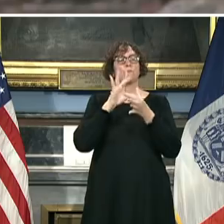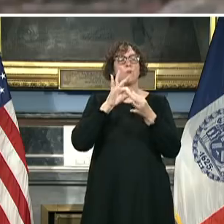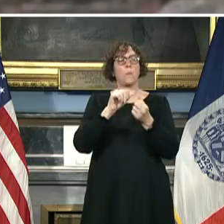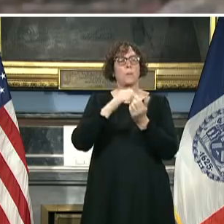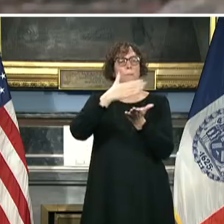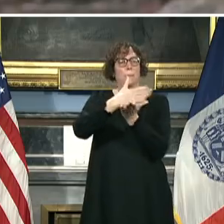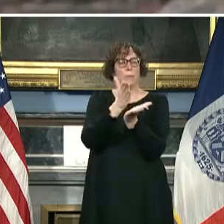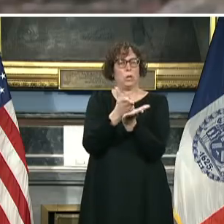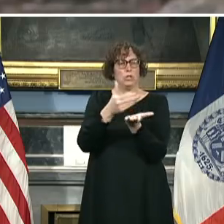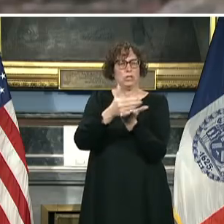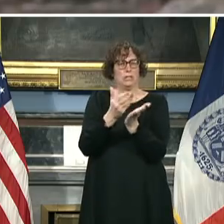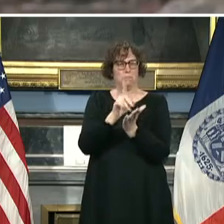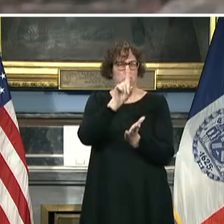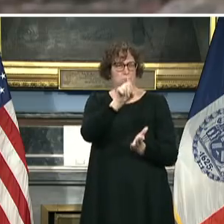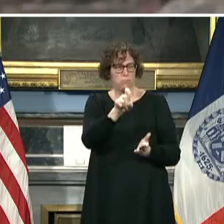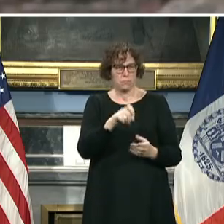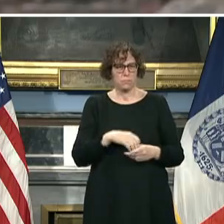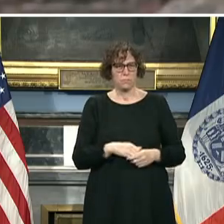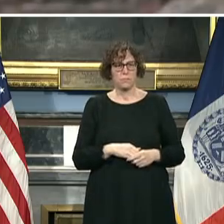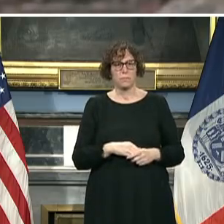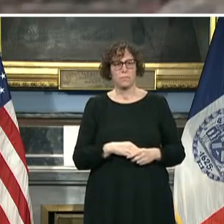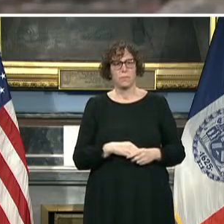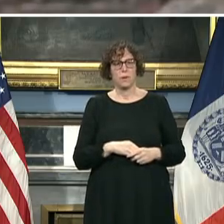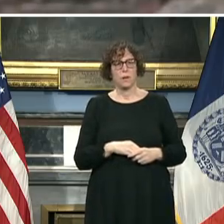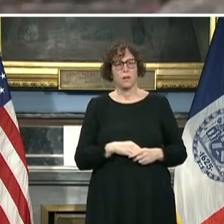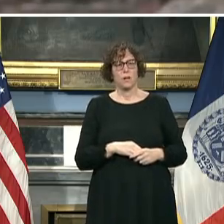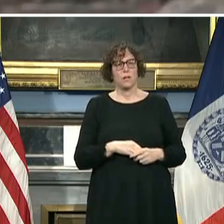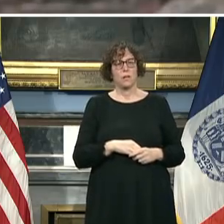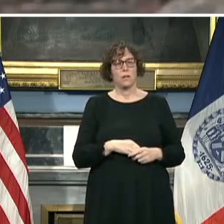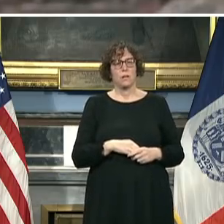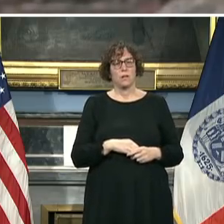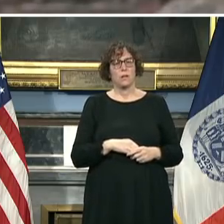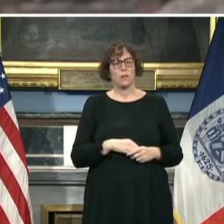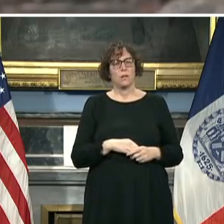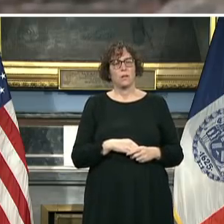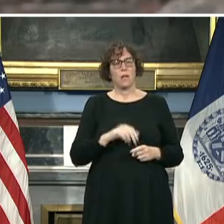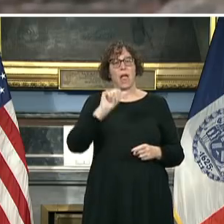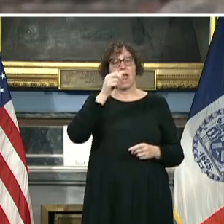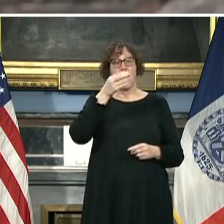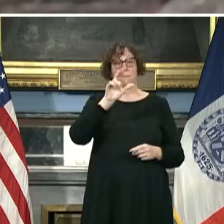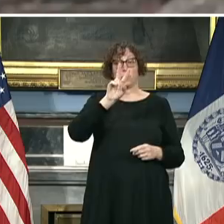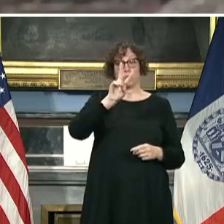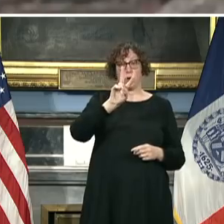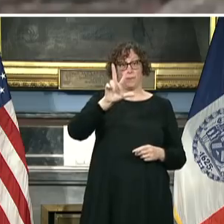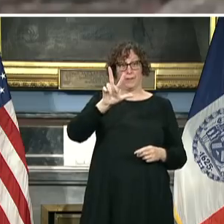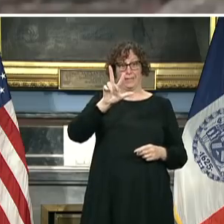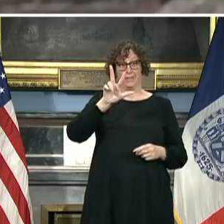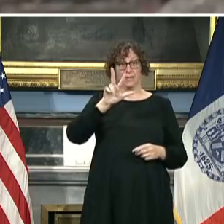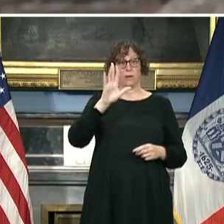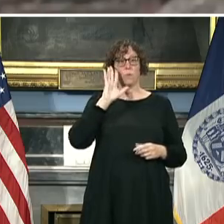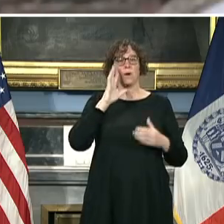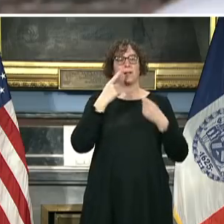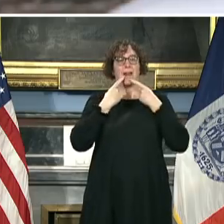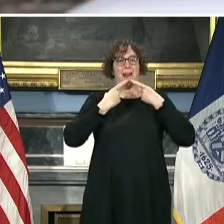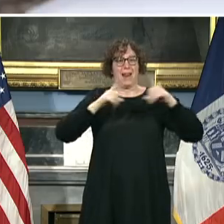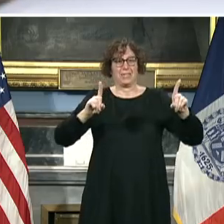QUESTION ] IT'S GOING TO BE A VERY TOUGH SIUTATION. WE REA GOING TO ON APRIL 23rd, I